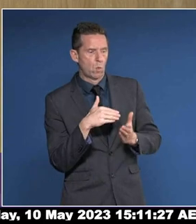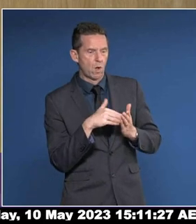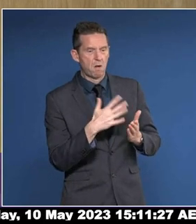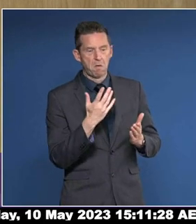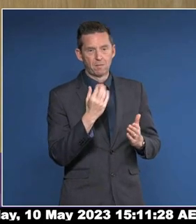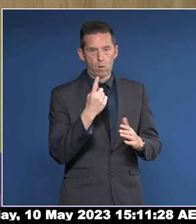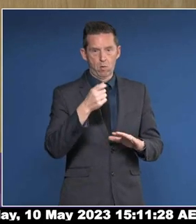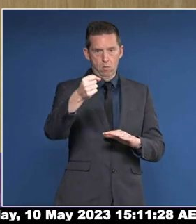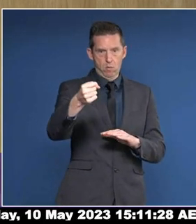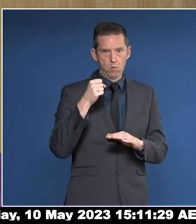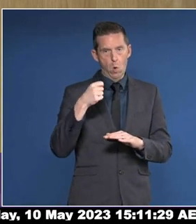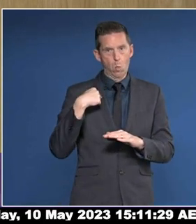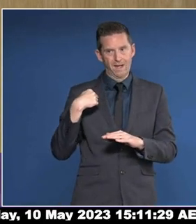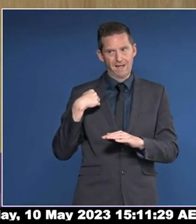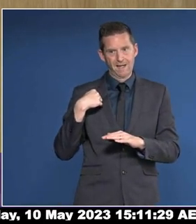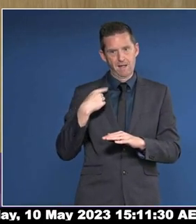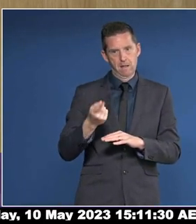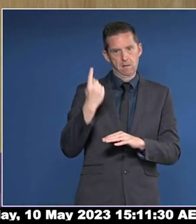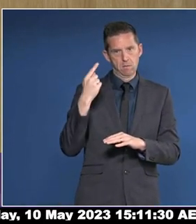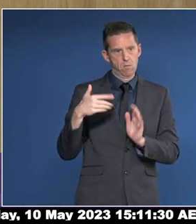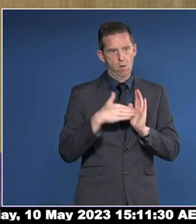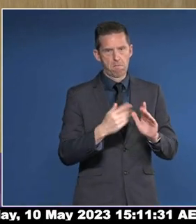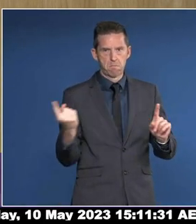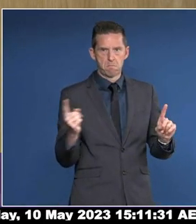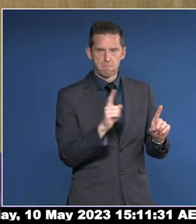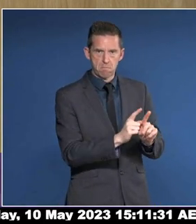It may be that a member of the extended family is engaged.